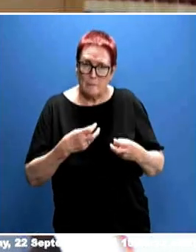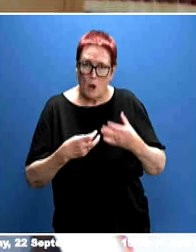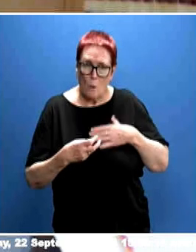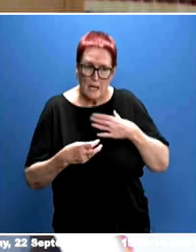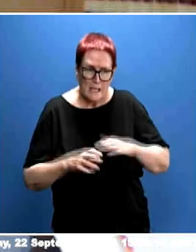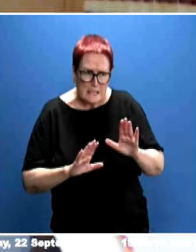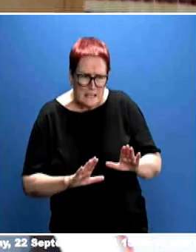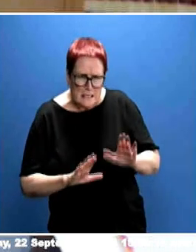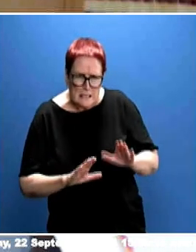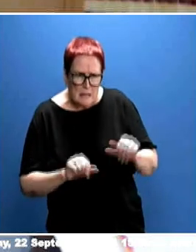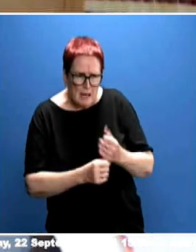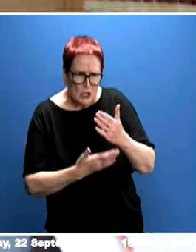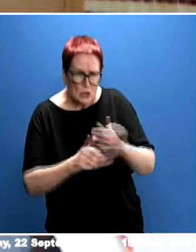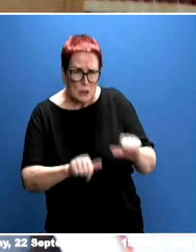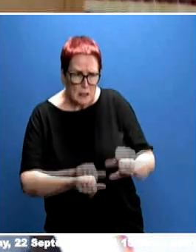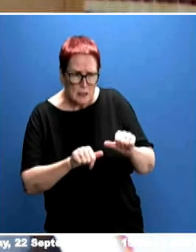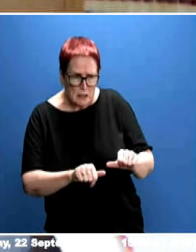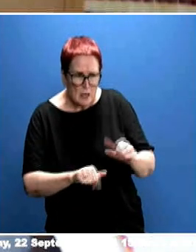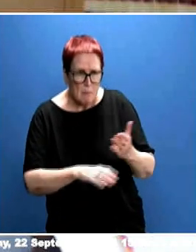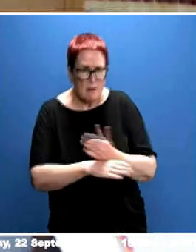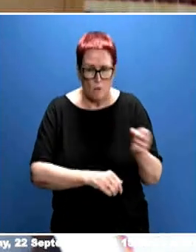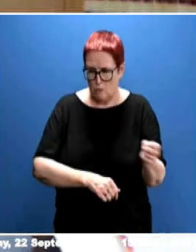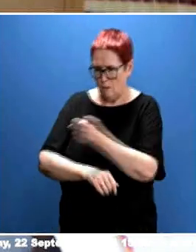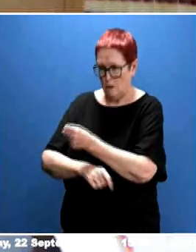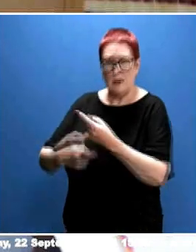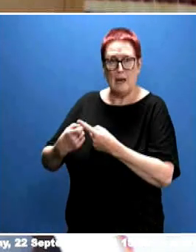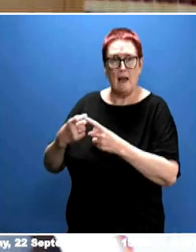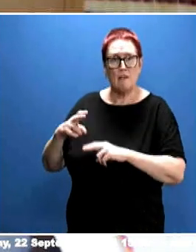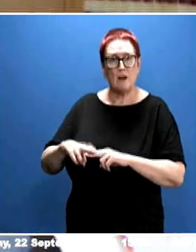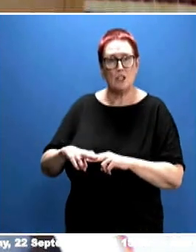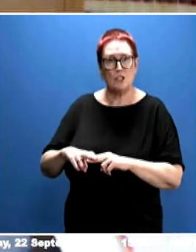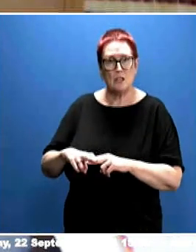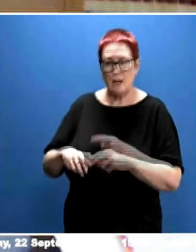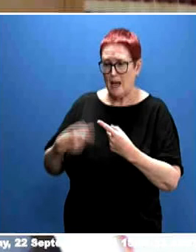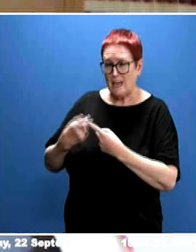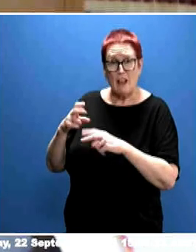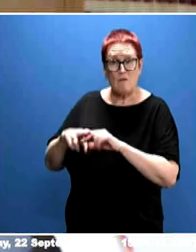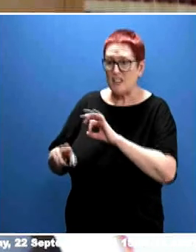because we aren't a service --- it's not a detention Centre, and we aren't a mental